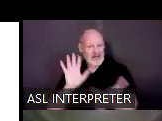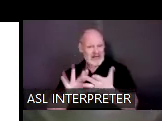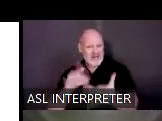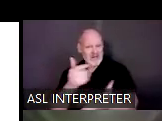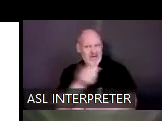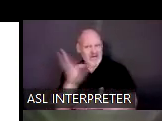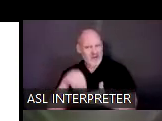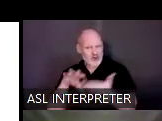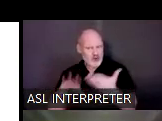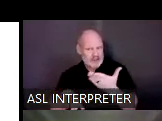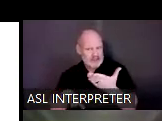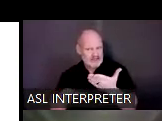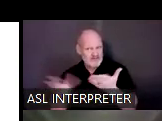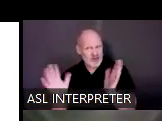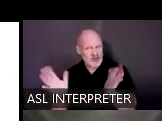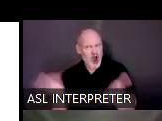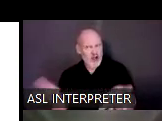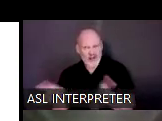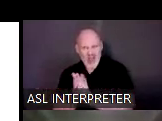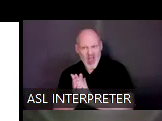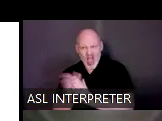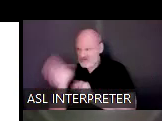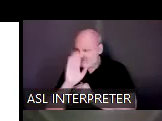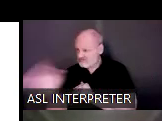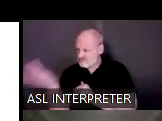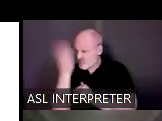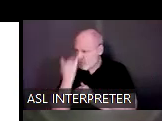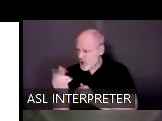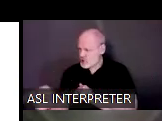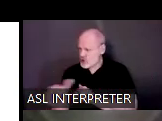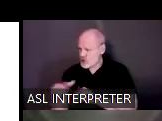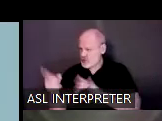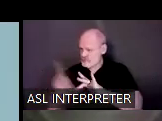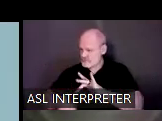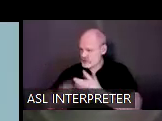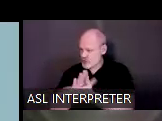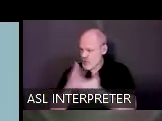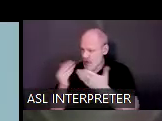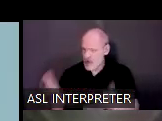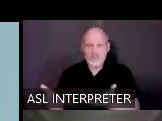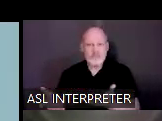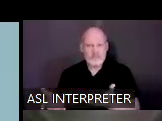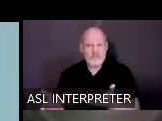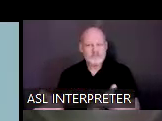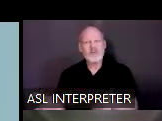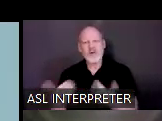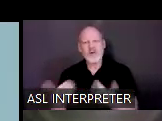them about why they are um not coming to school sometimes we do have a couple of resources to